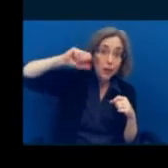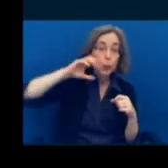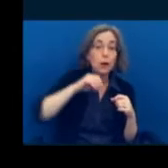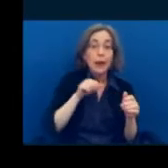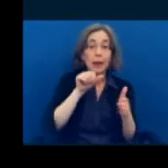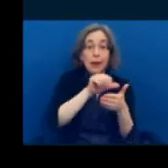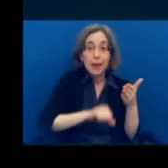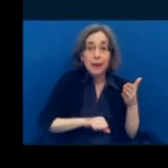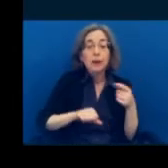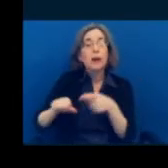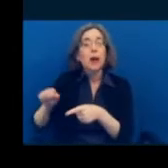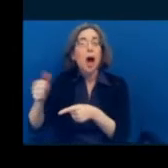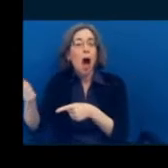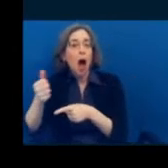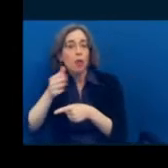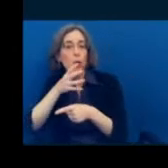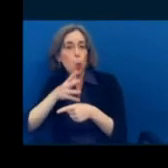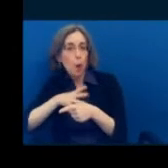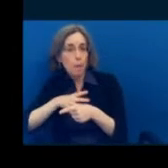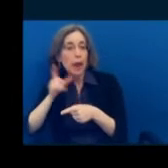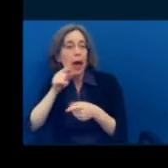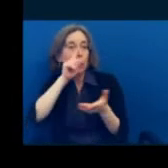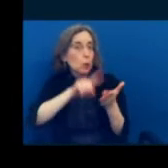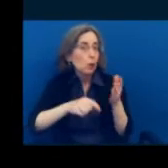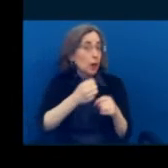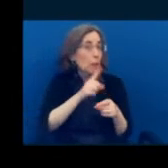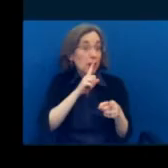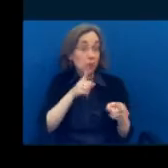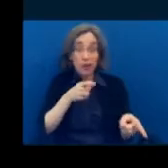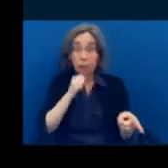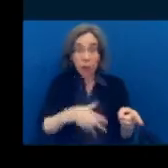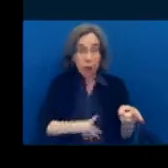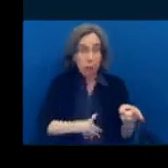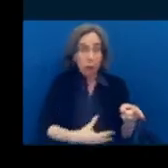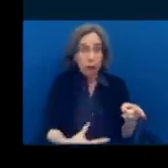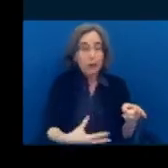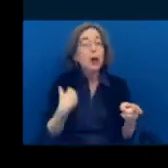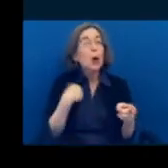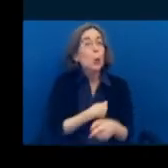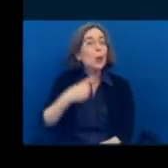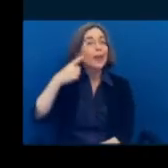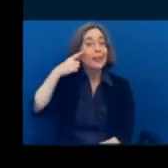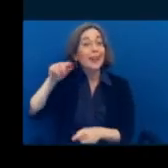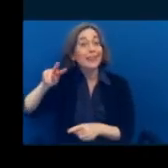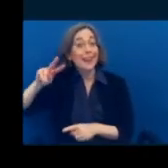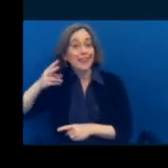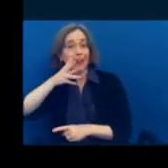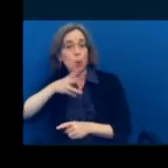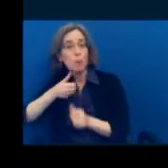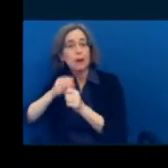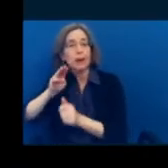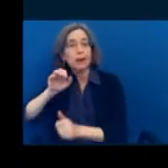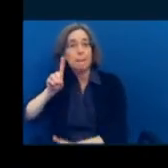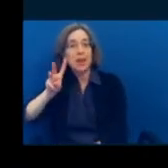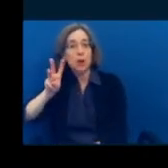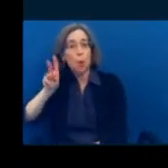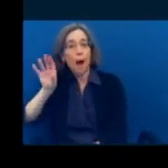IT'S BELIEVED THIS FIGURE IS THE MIDWIFE WHO SEALED HER FATE. THIS IS BEST KNOWN FOR THE